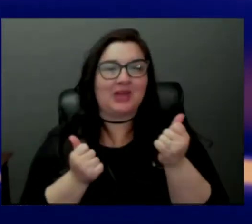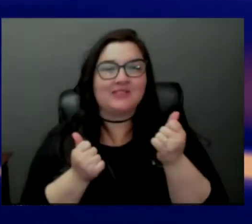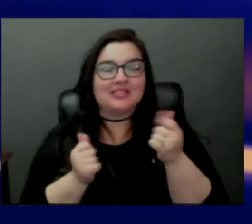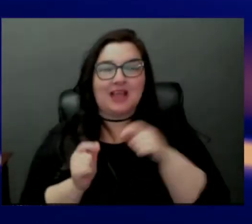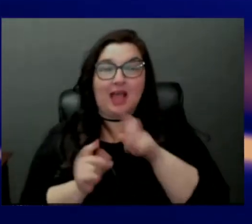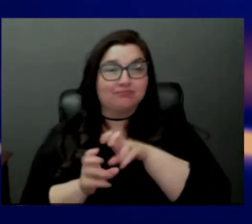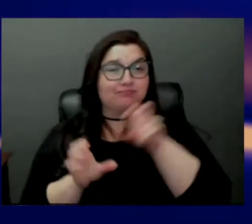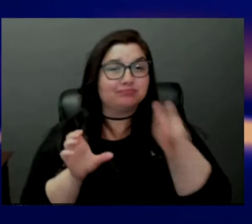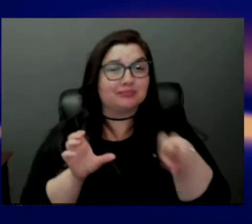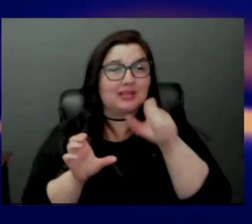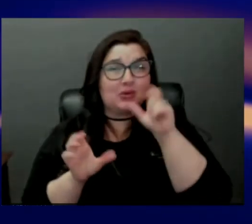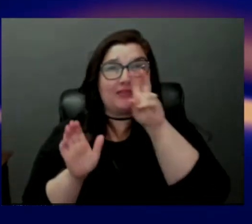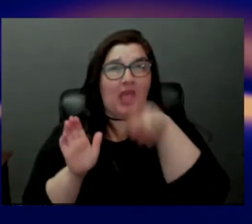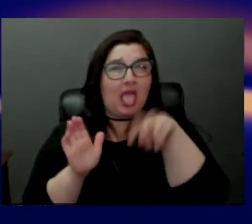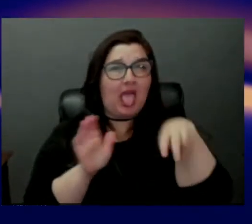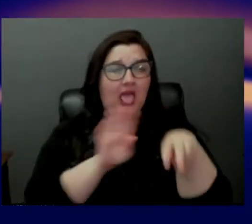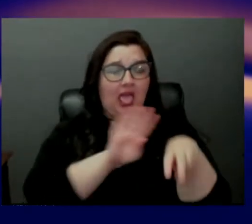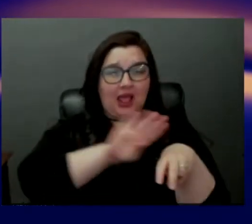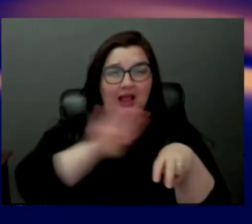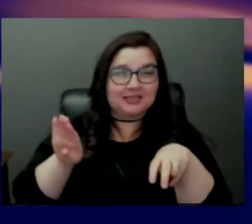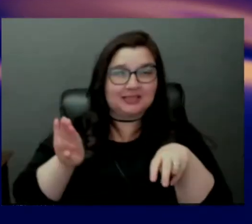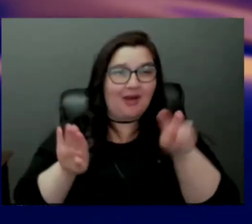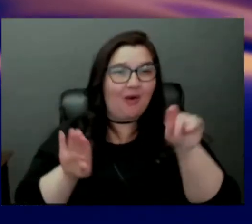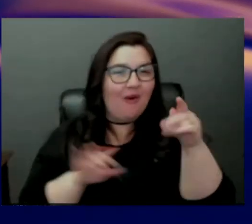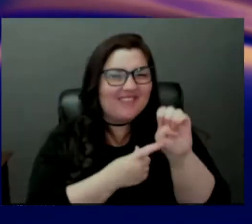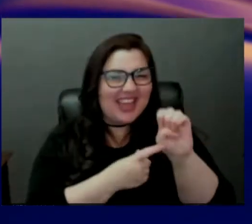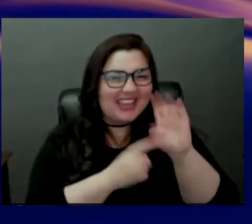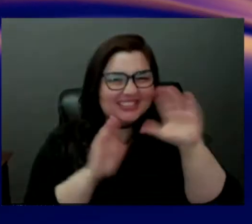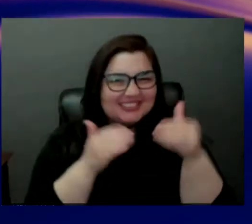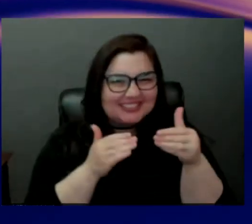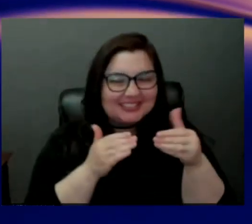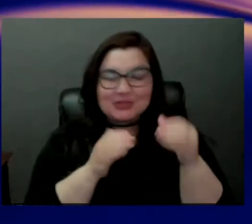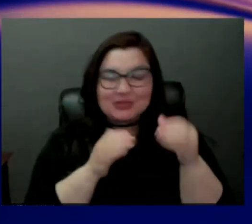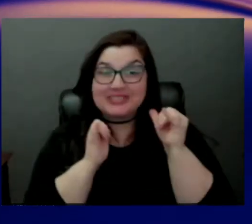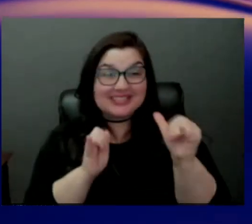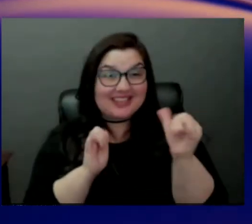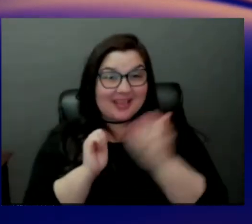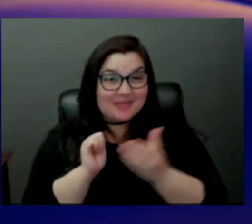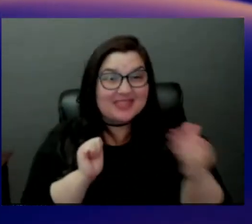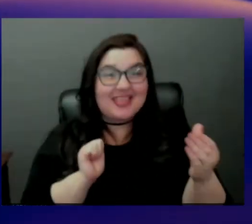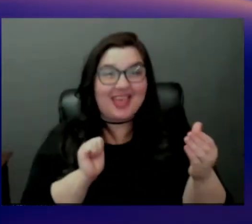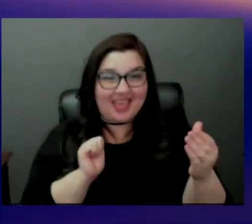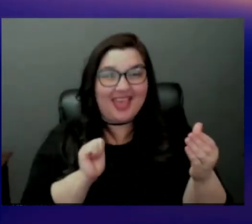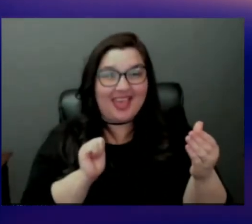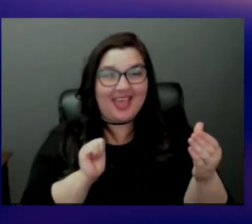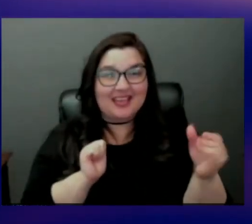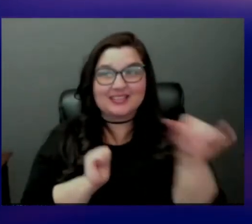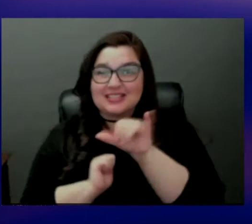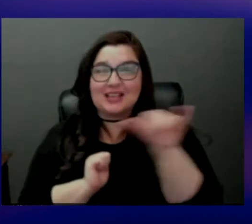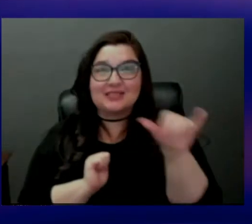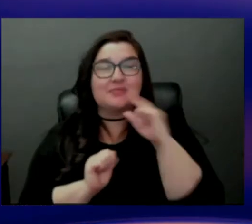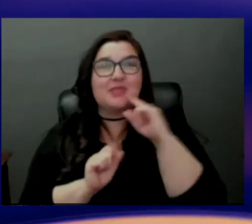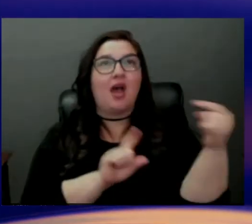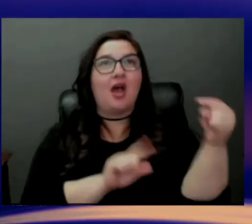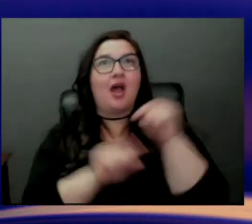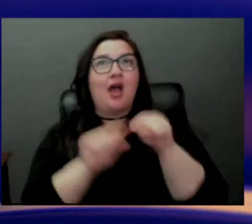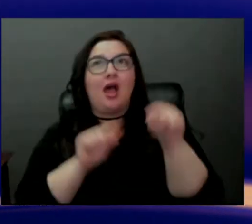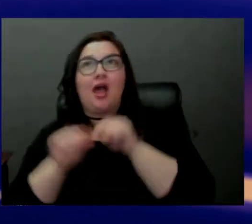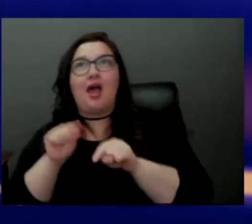and that's all relevant to me. Yeah. - It's the same thing. Very, very... - Connecting the dots back. Connecting the dots back to Taco Bell.